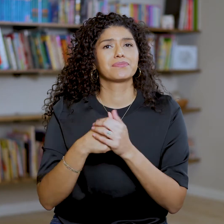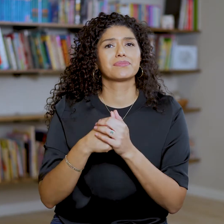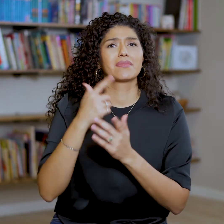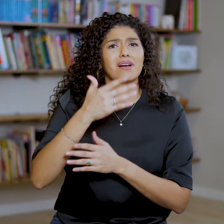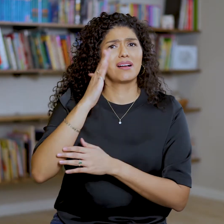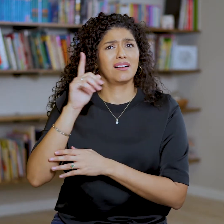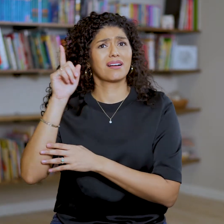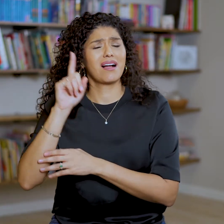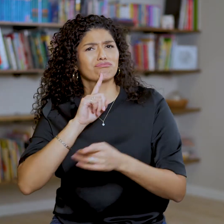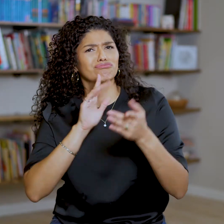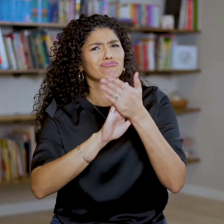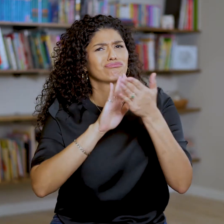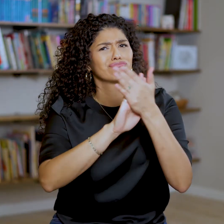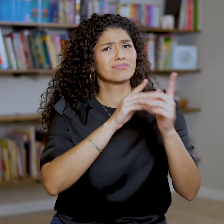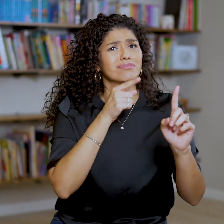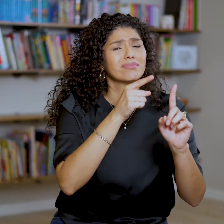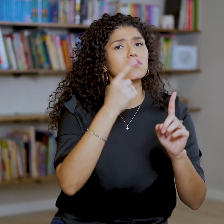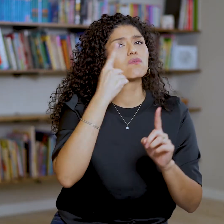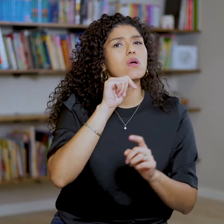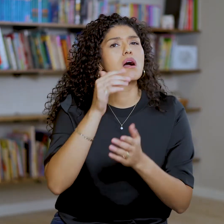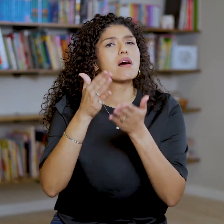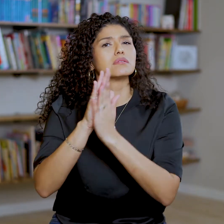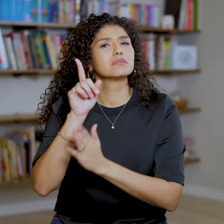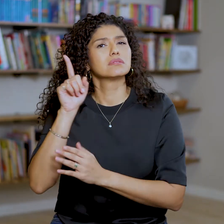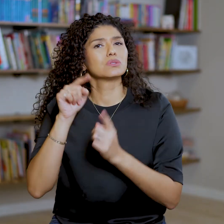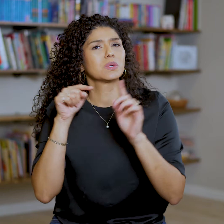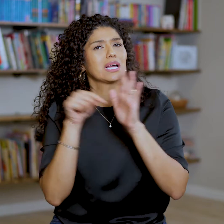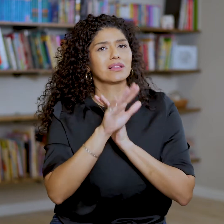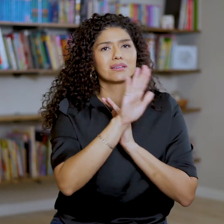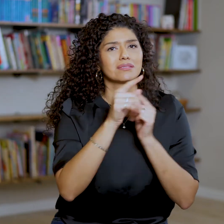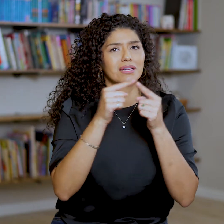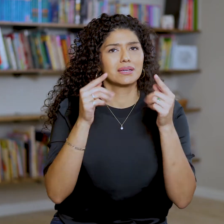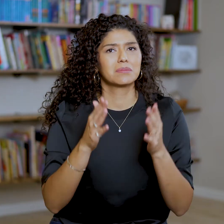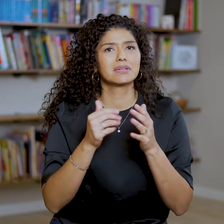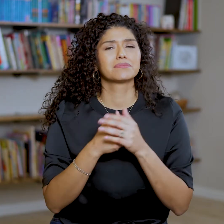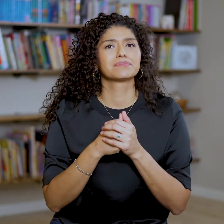God praises Solomon for not asking for the lives of his enemies.